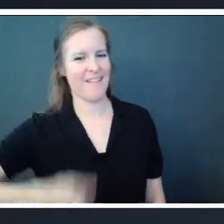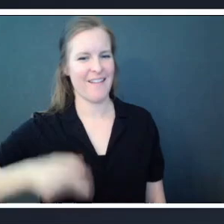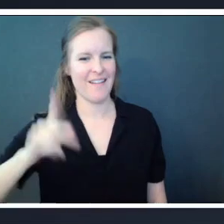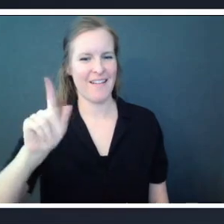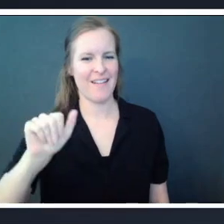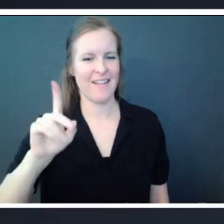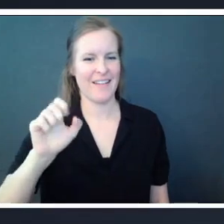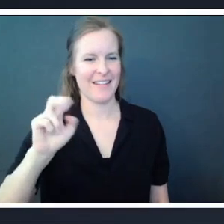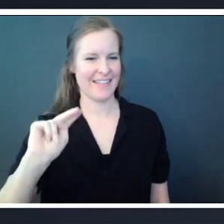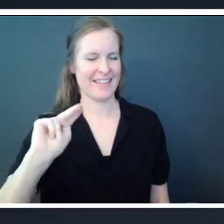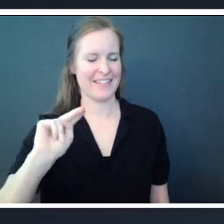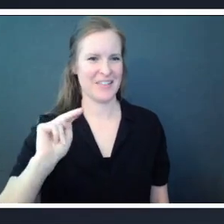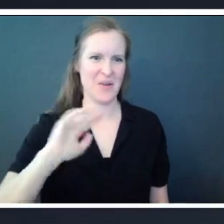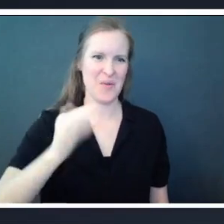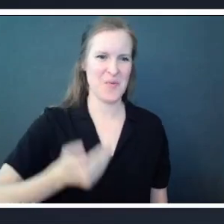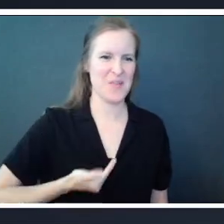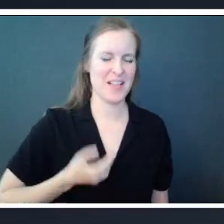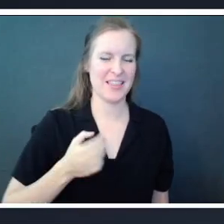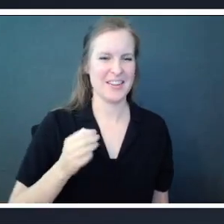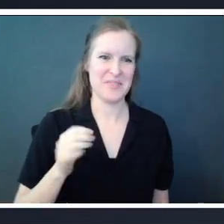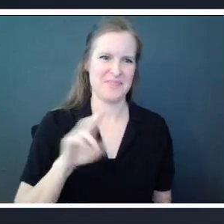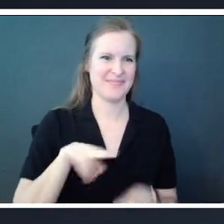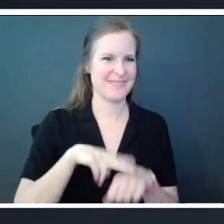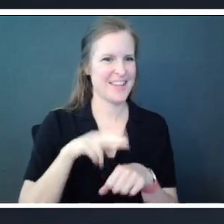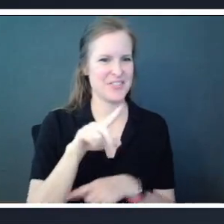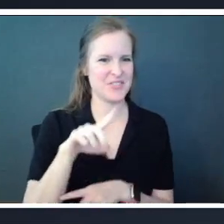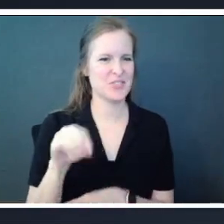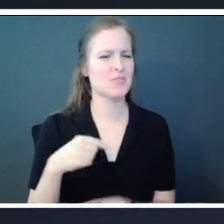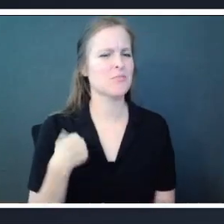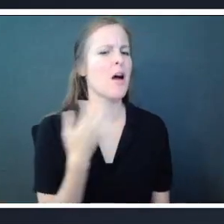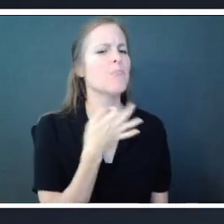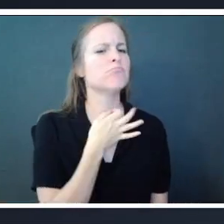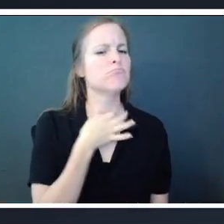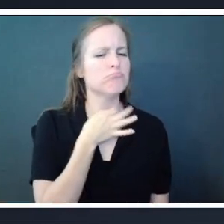and Conservation Biology Institute, where I've been wondering, what is a habitat and